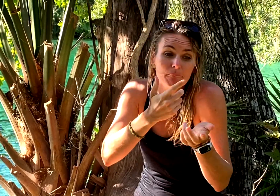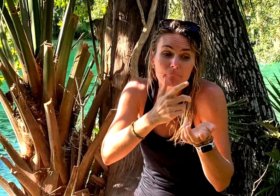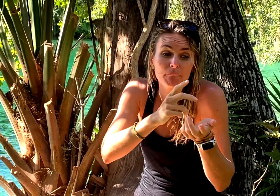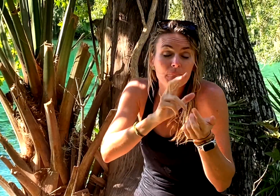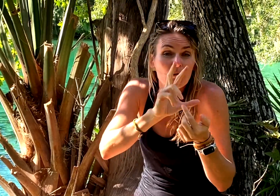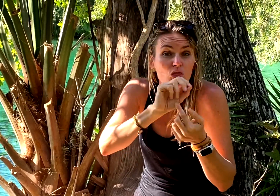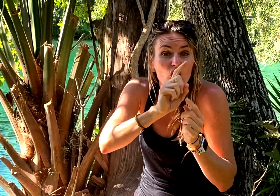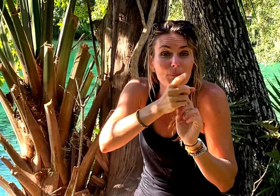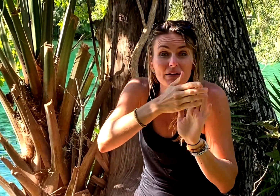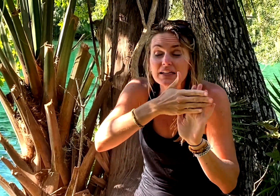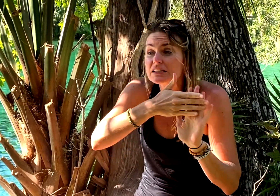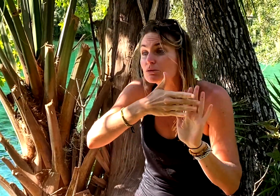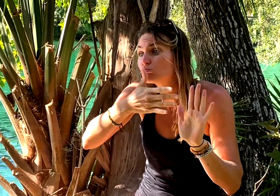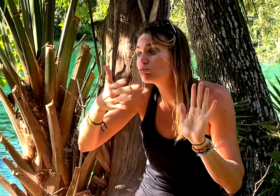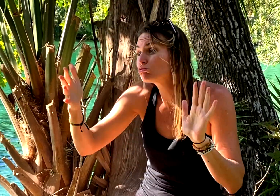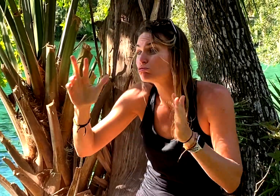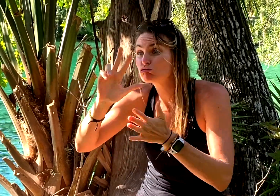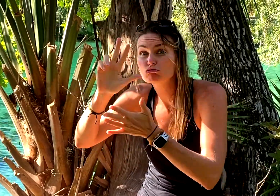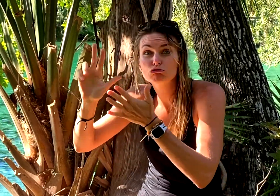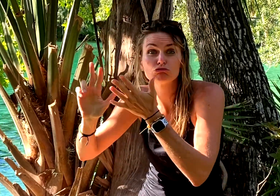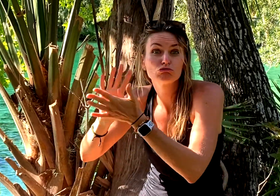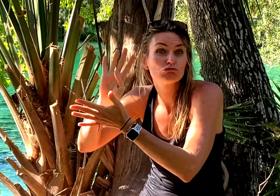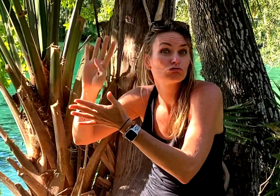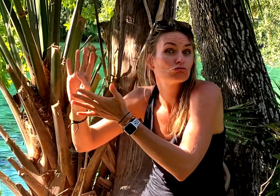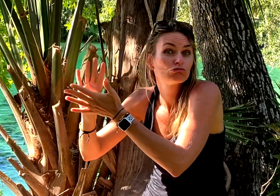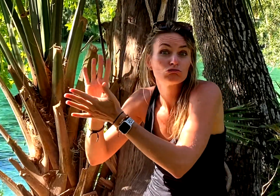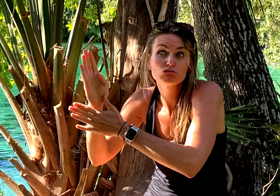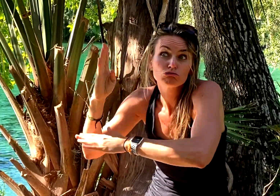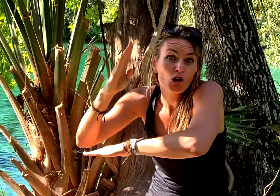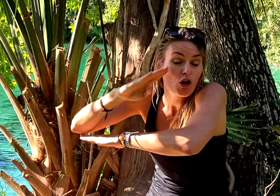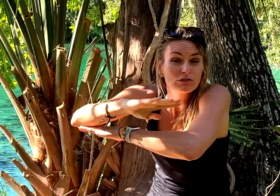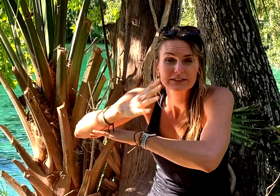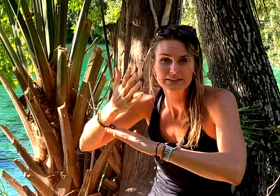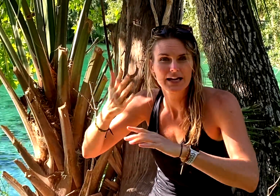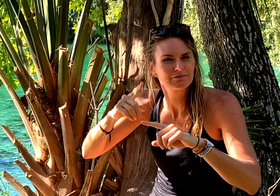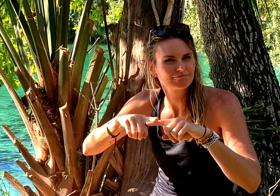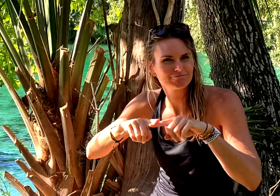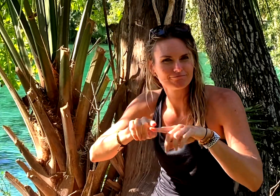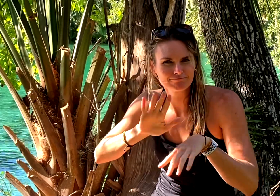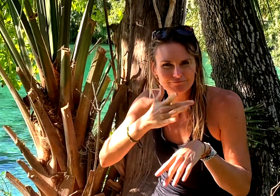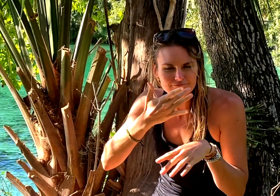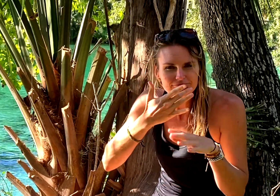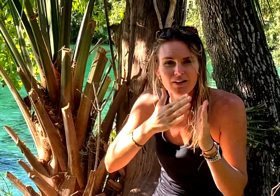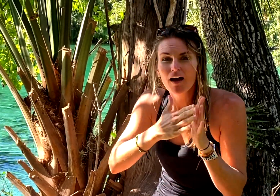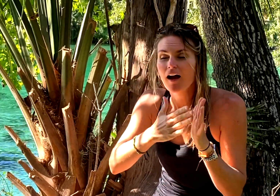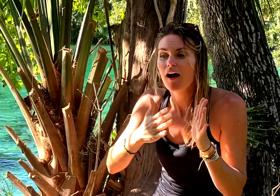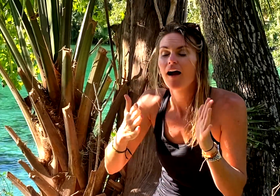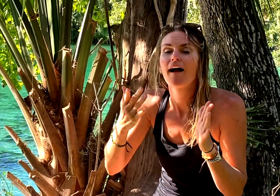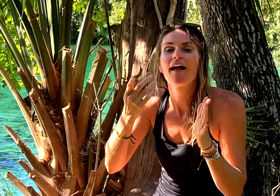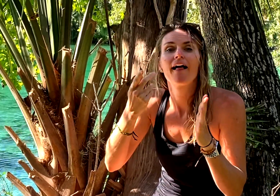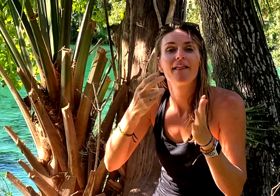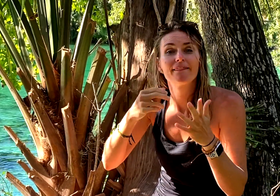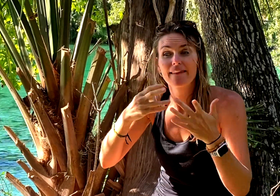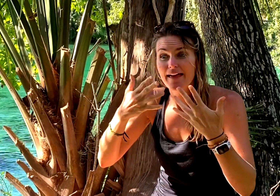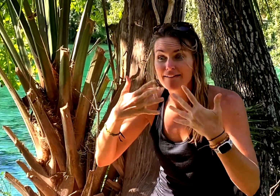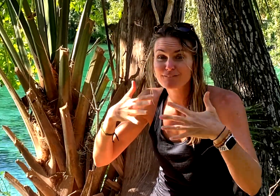This experience could last anywhere from a half hour to 4 or 5 hours, all the way up